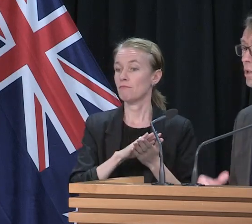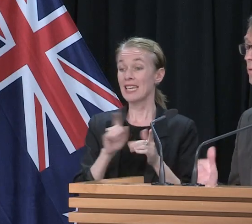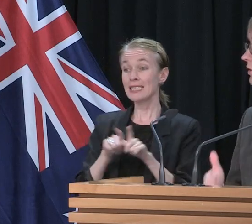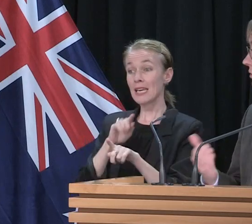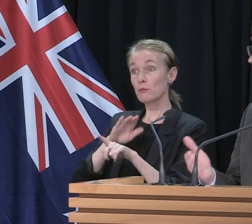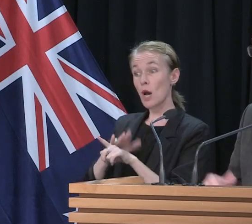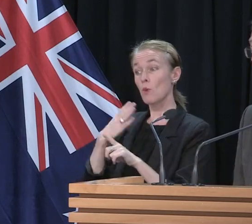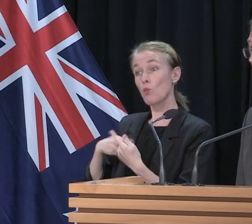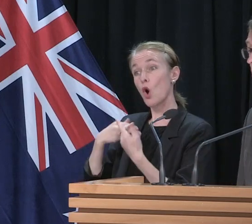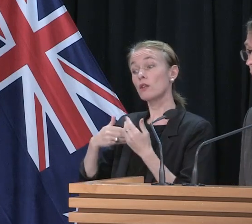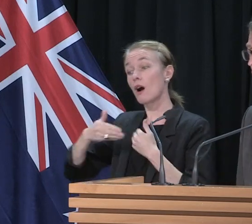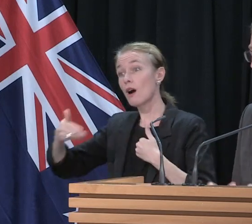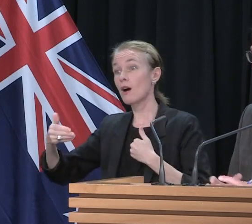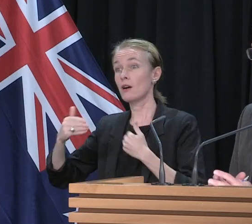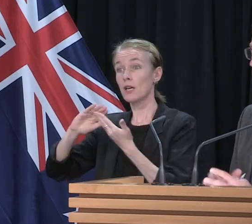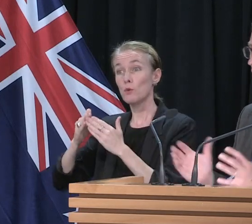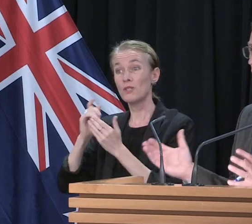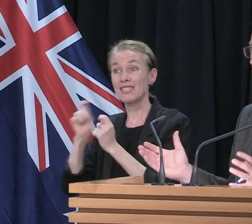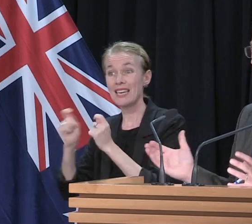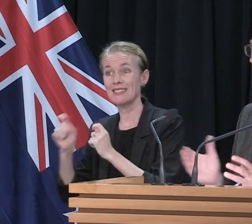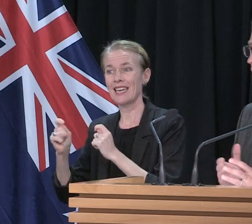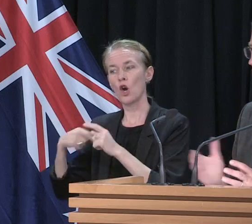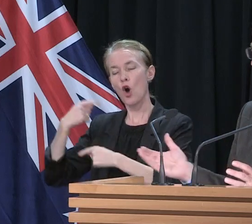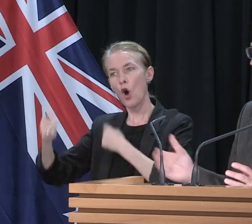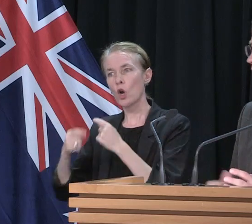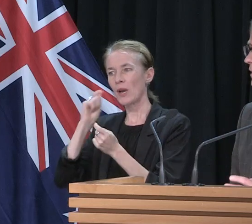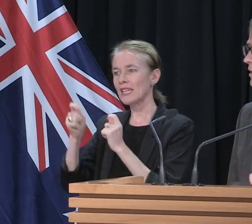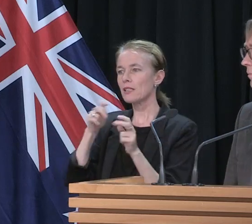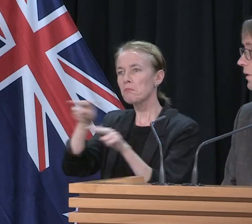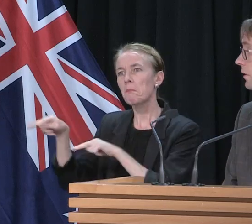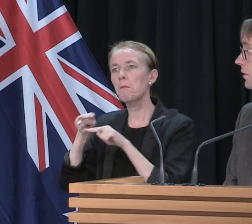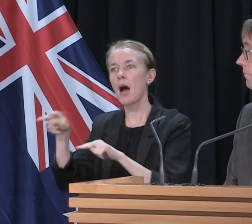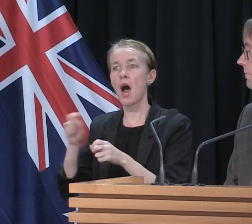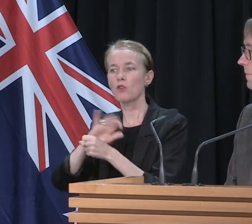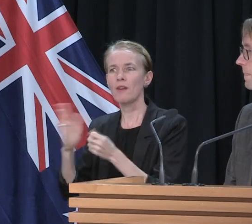both maritime and air and we are maintaining and wanting to maintain good levels of